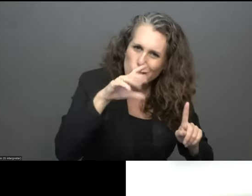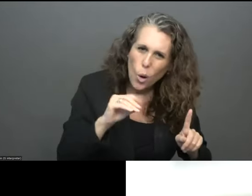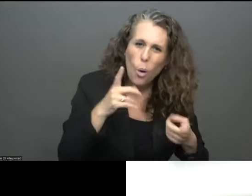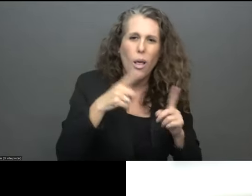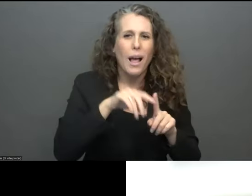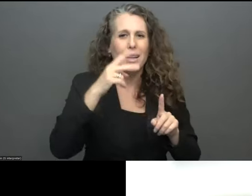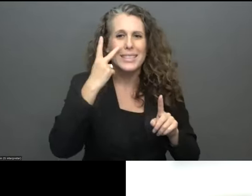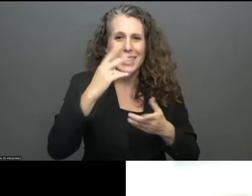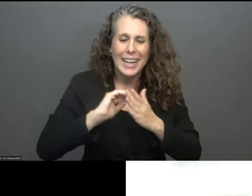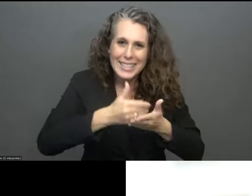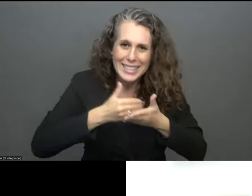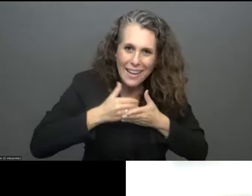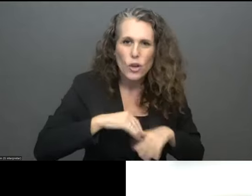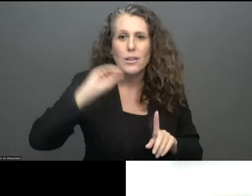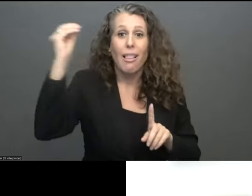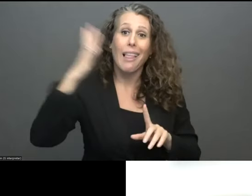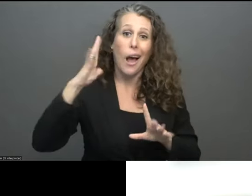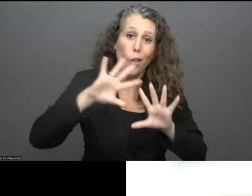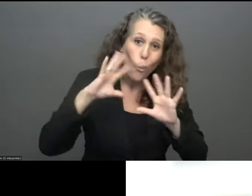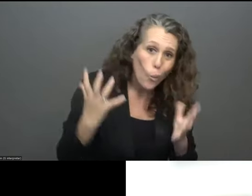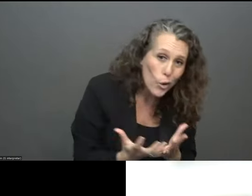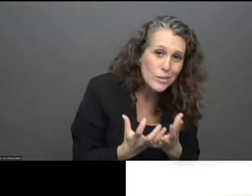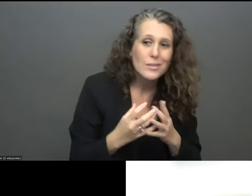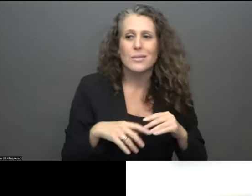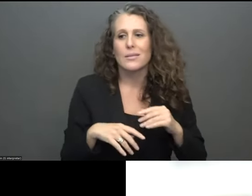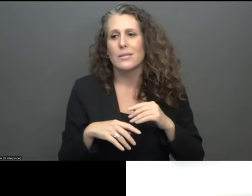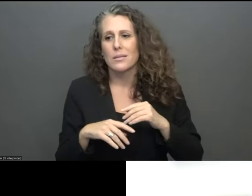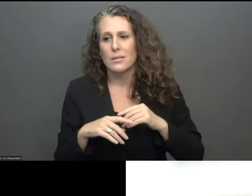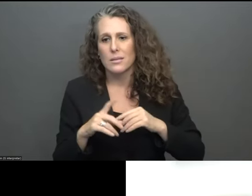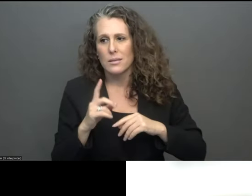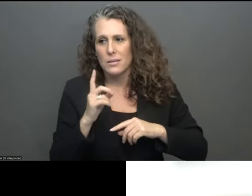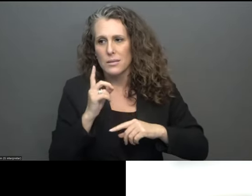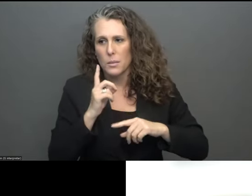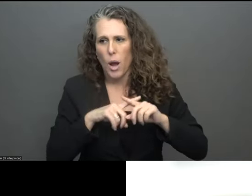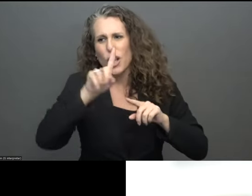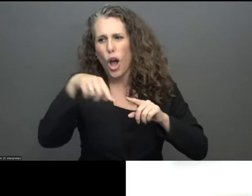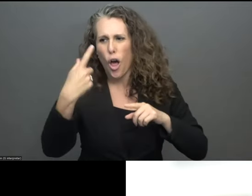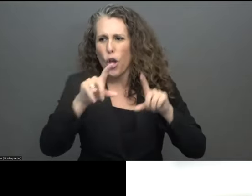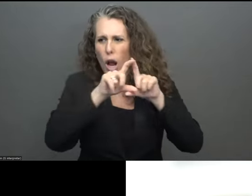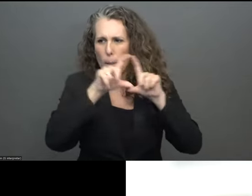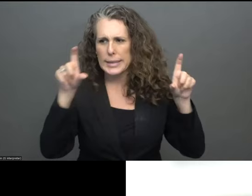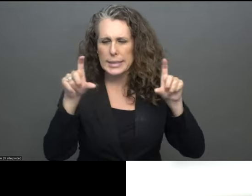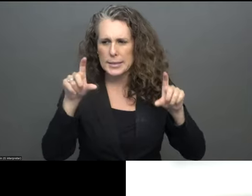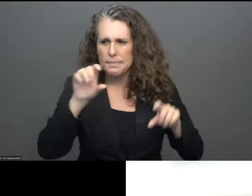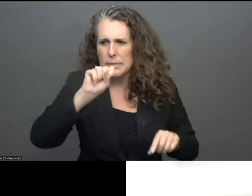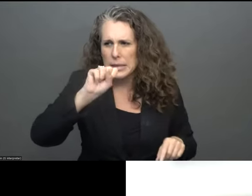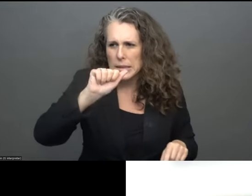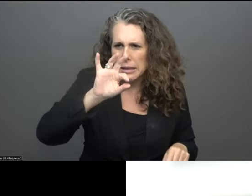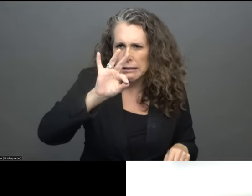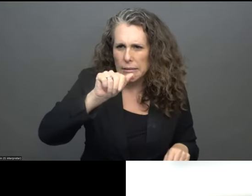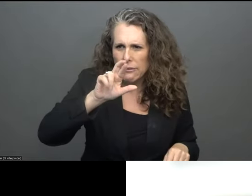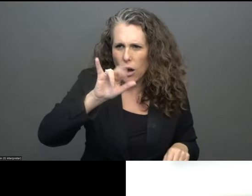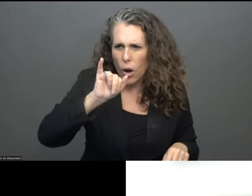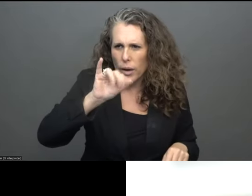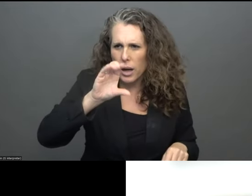the world and easily see ever cured herpes Safaricom